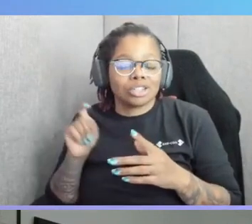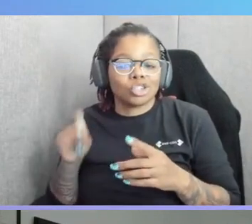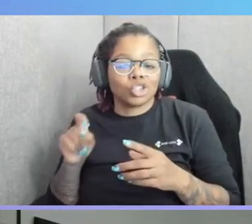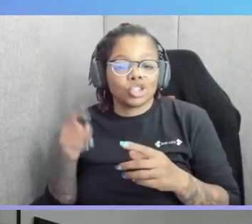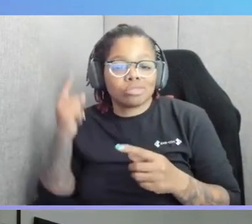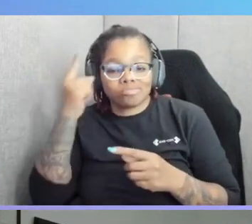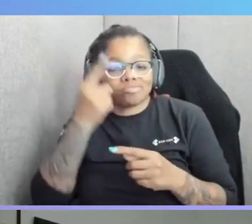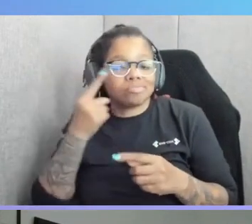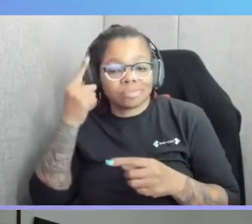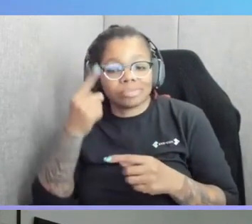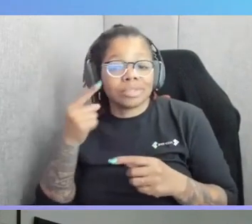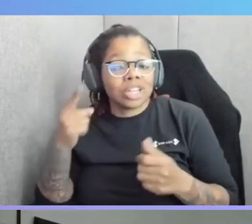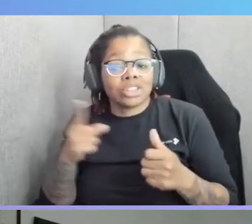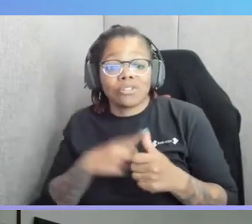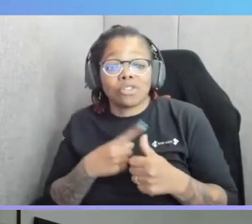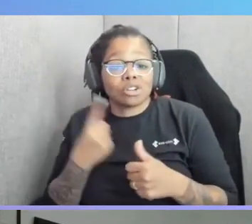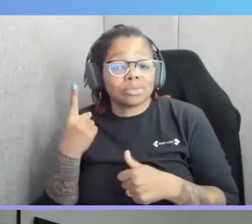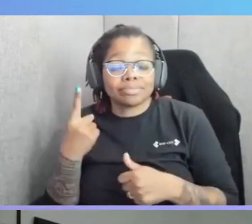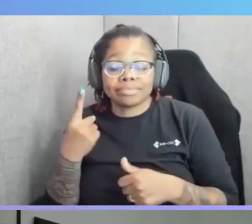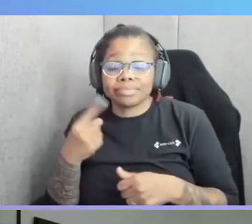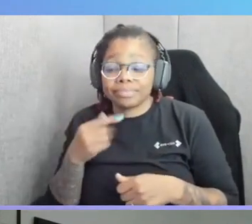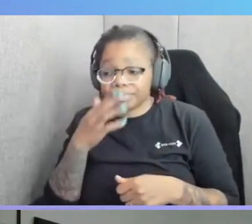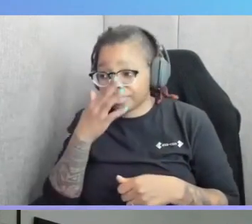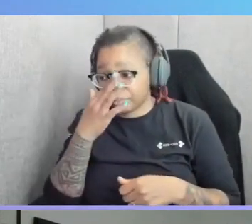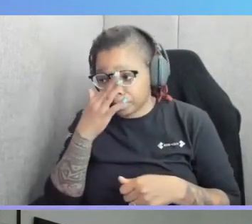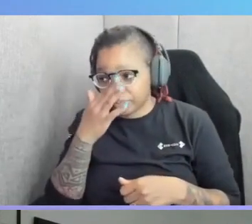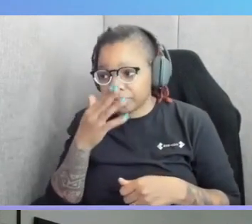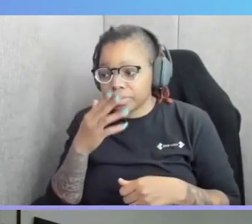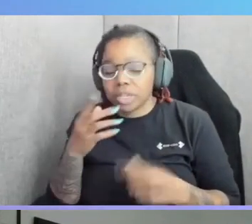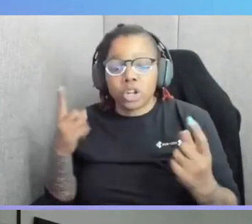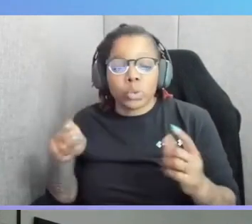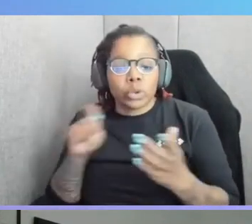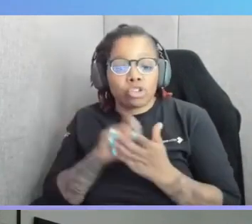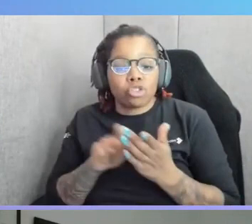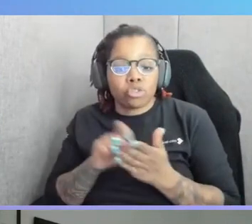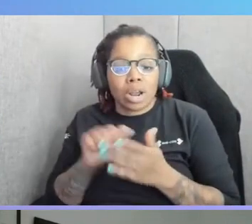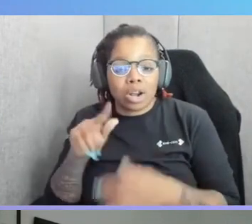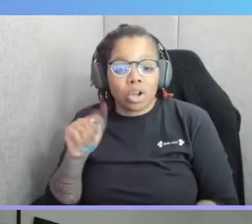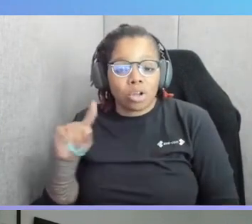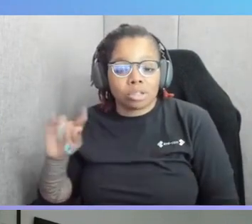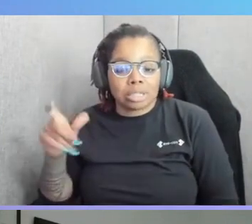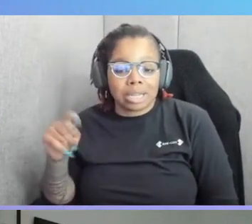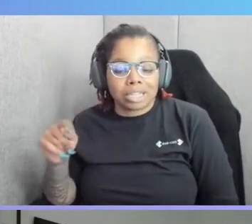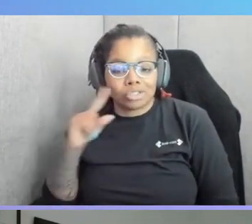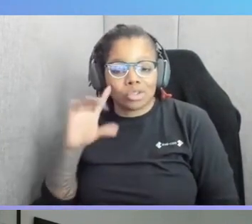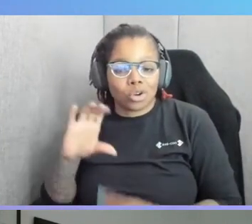there. So the first one is that, um, when writing alternative text for cultural heritage content, we think you should